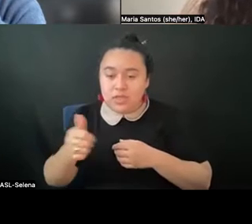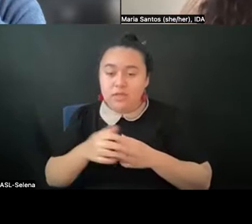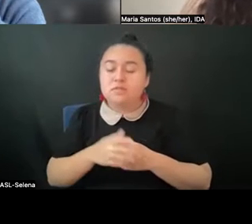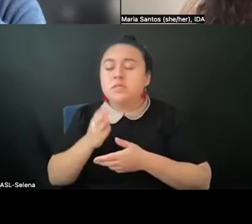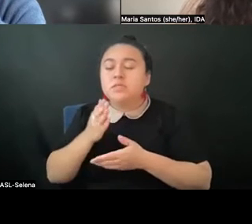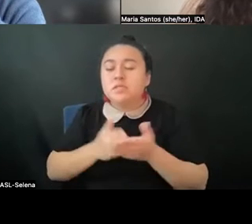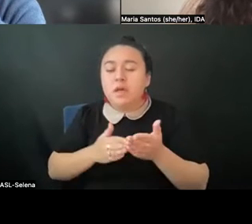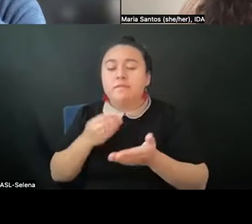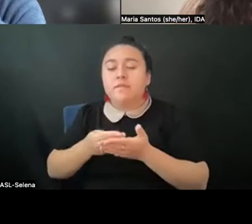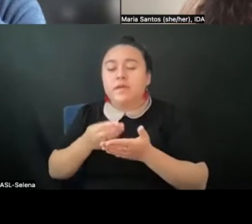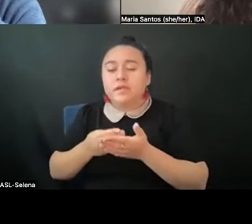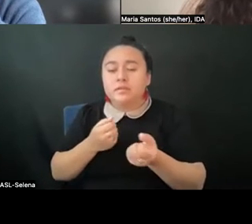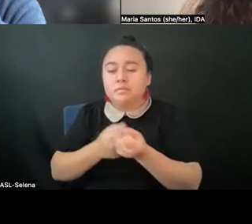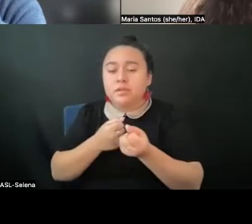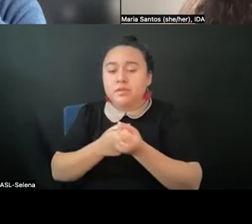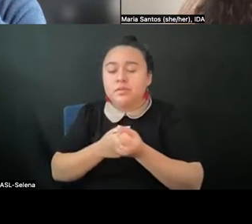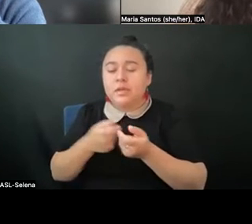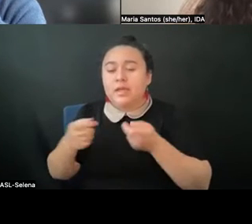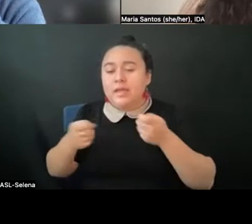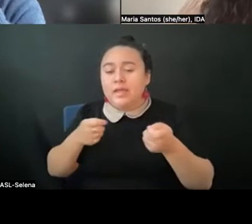Some fiscal sponsors handle a lot of everything, who gets paid out, all of that.